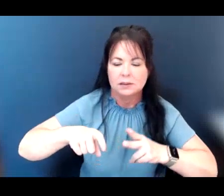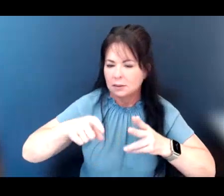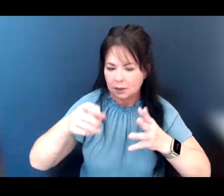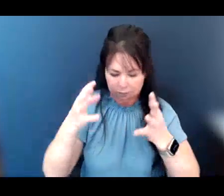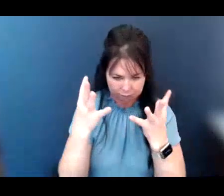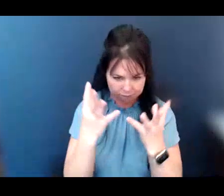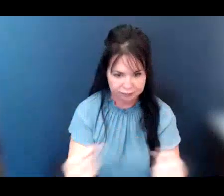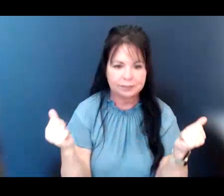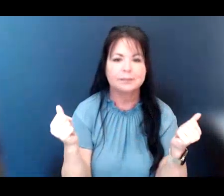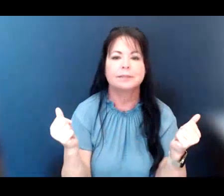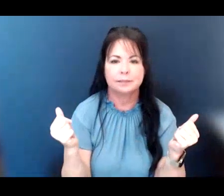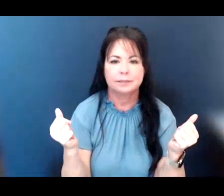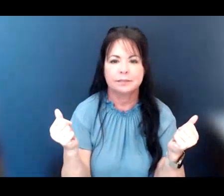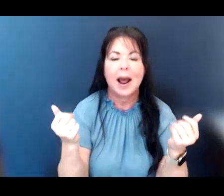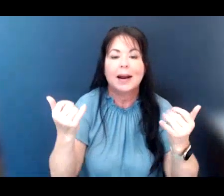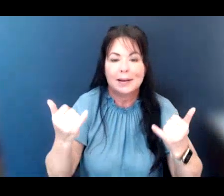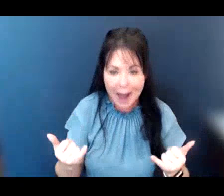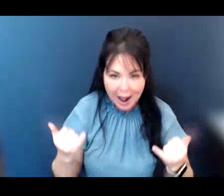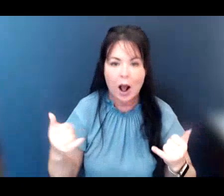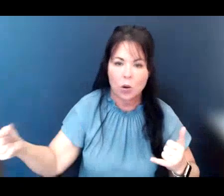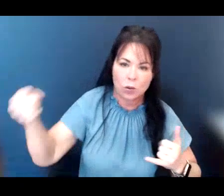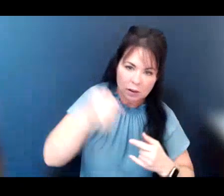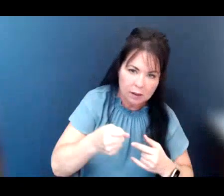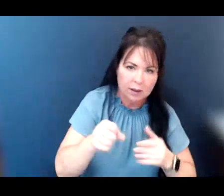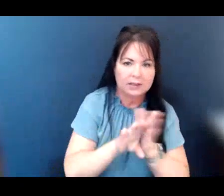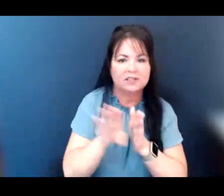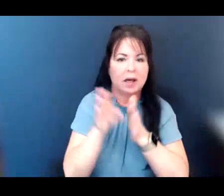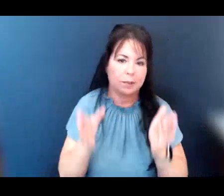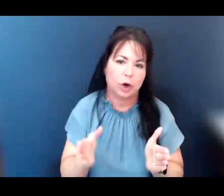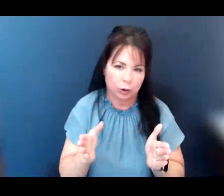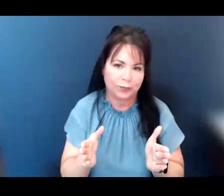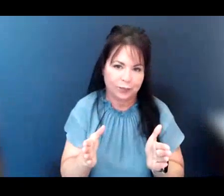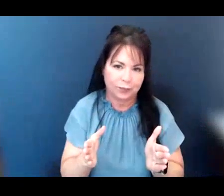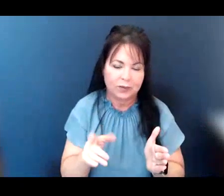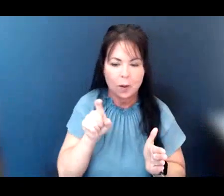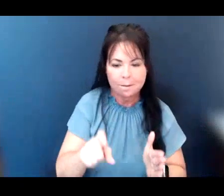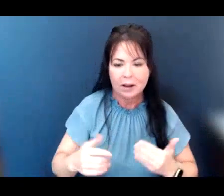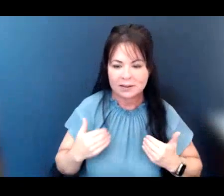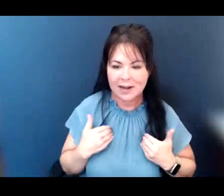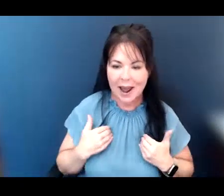And all of that goes towards creating accessible content and positive user experiences.